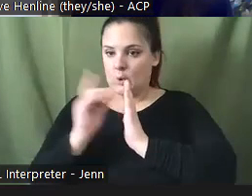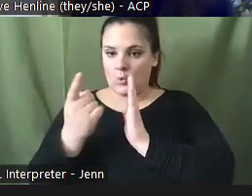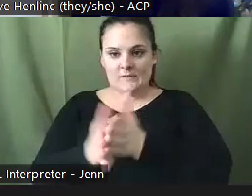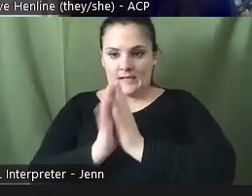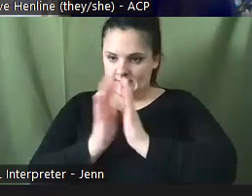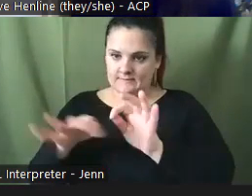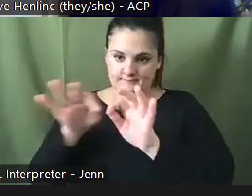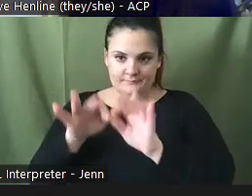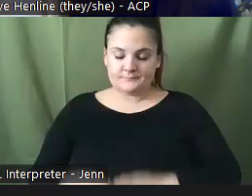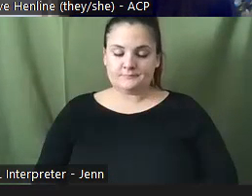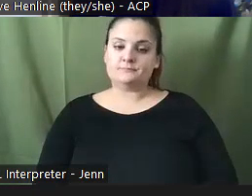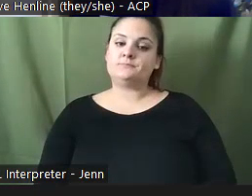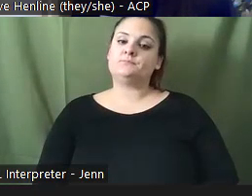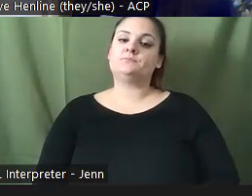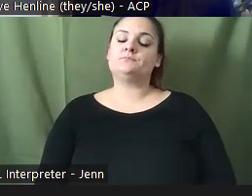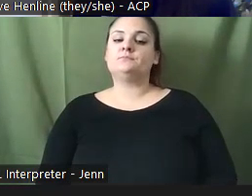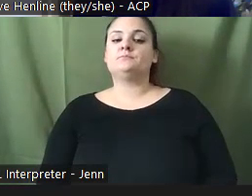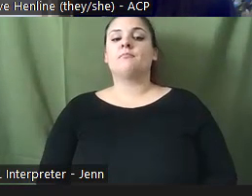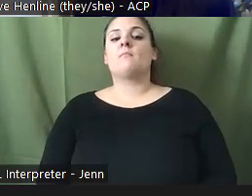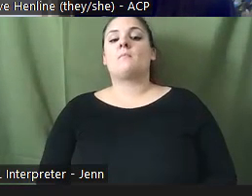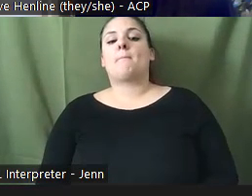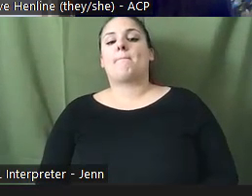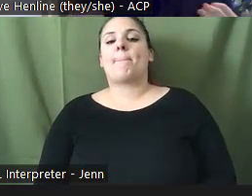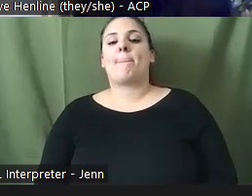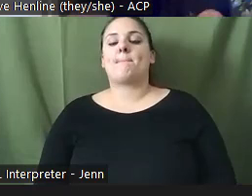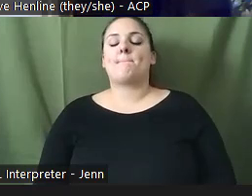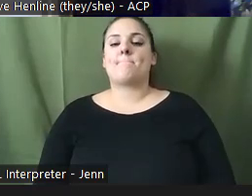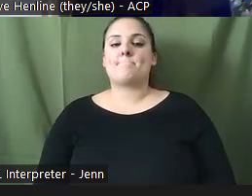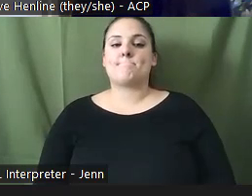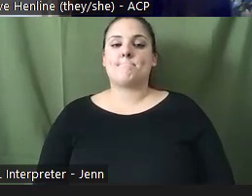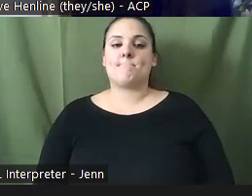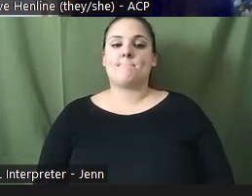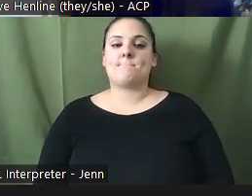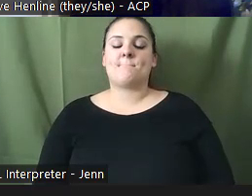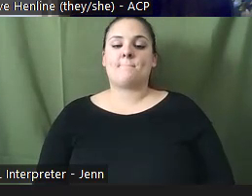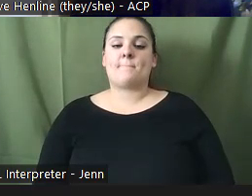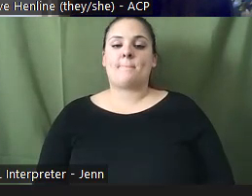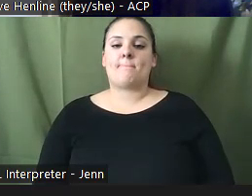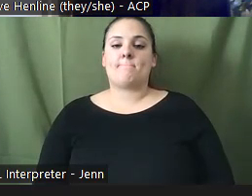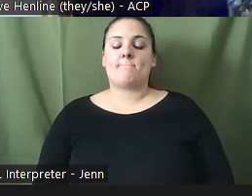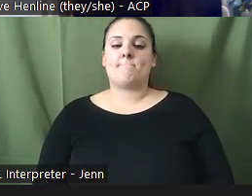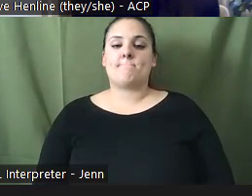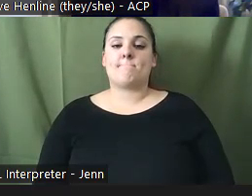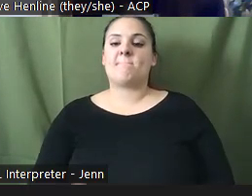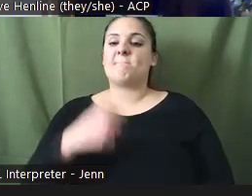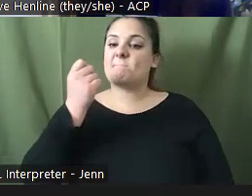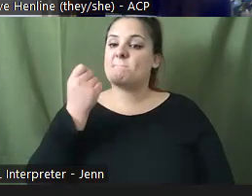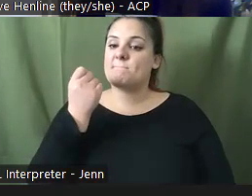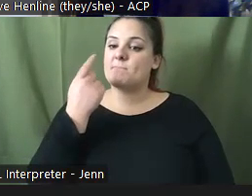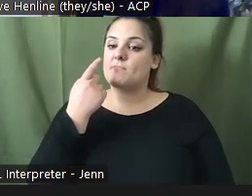I also want to note that the best time to enroll in this program is just before you move,